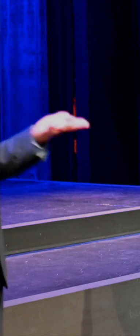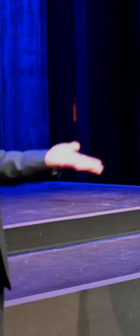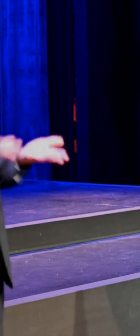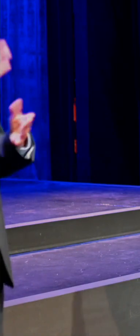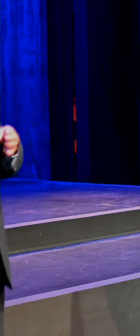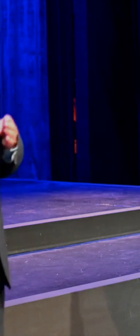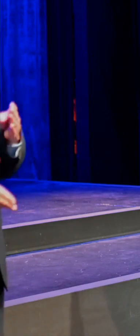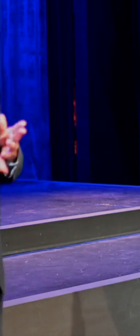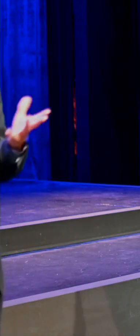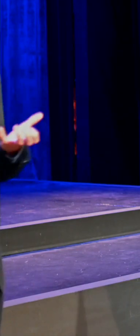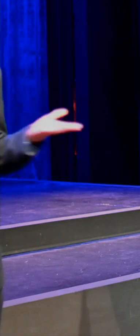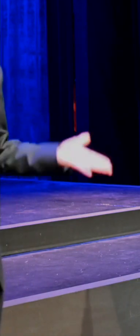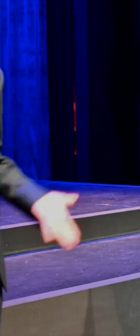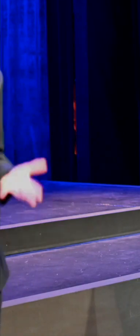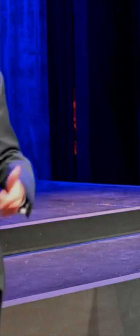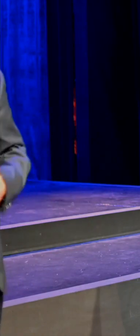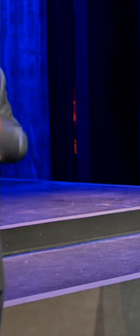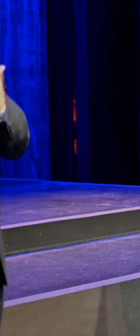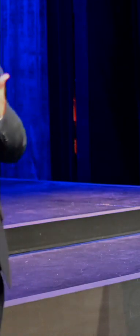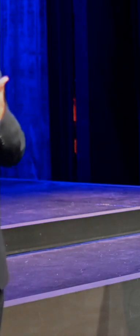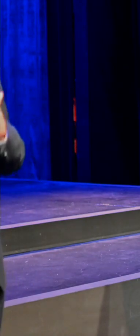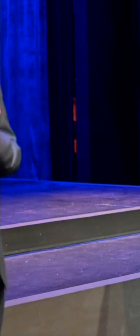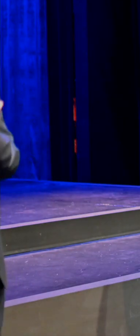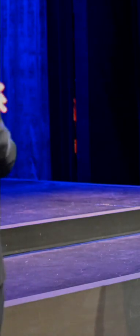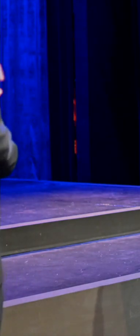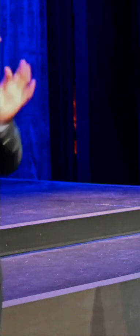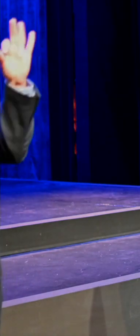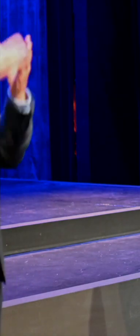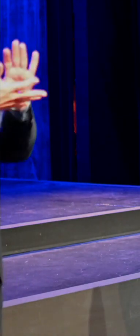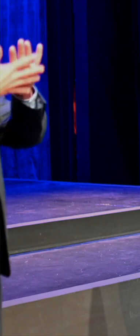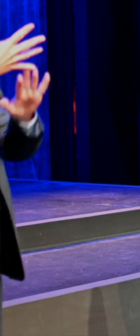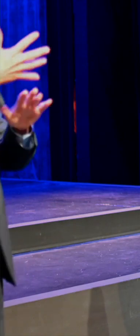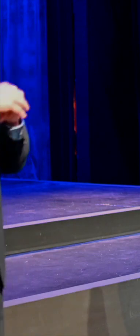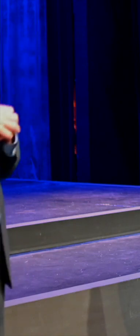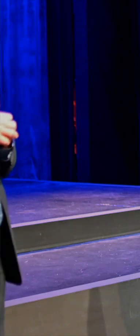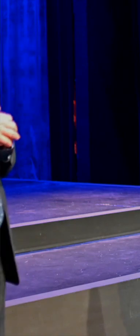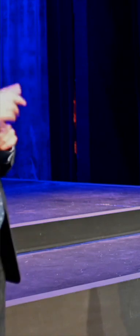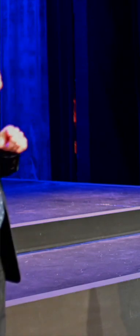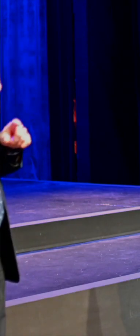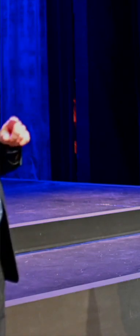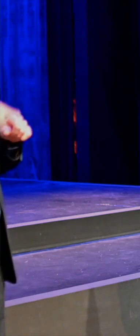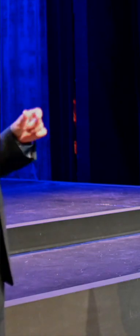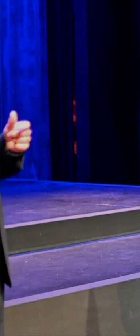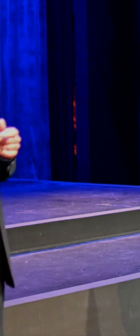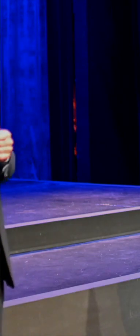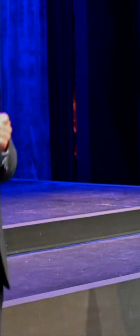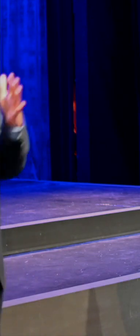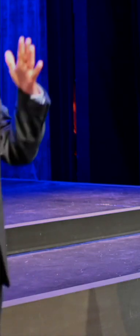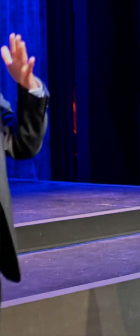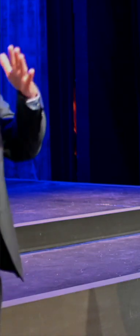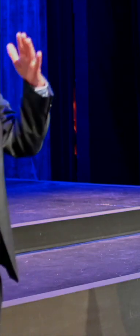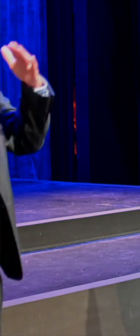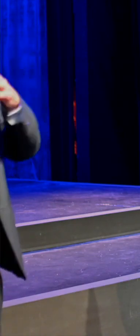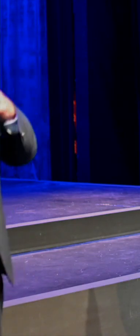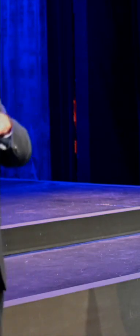family. The stroke robbed me of my ability to walk, speak clearly, maintain my balance, even perform